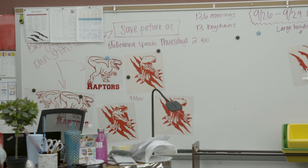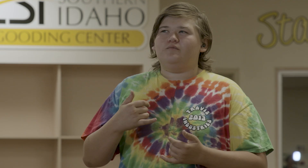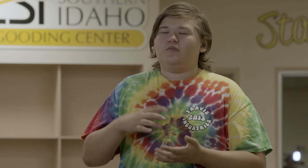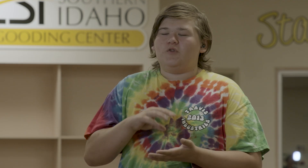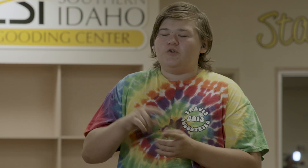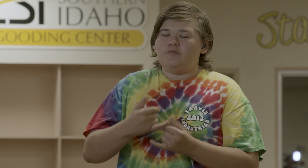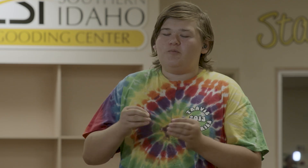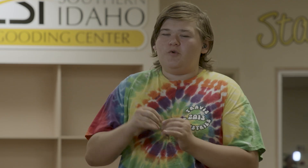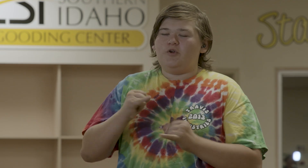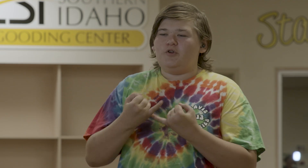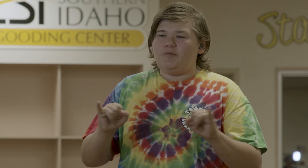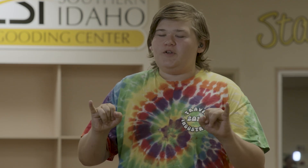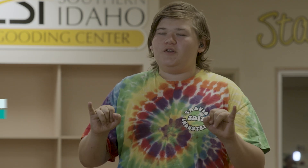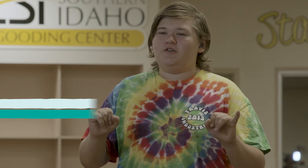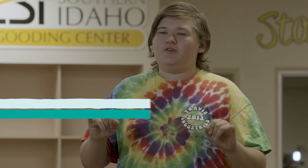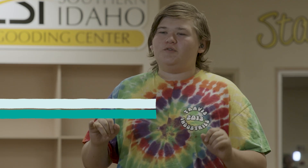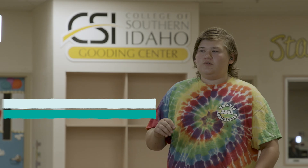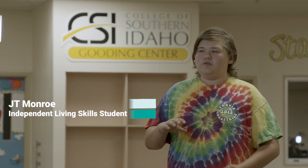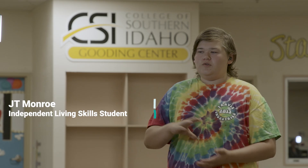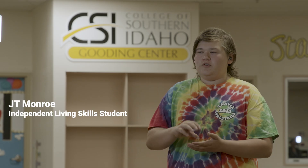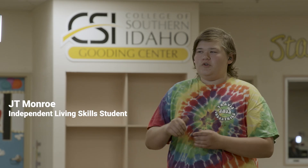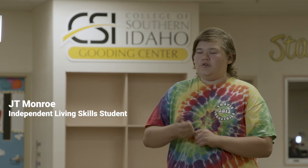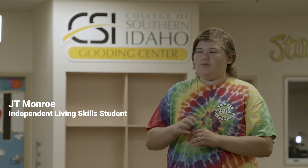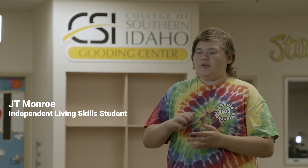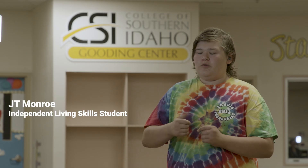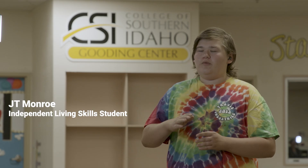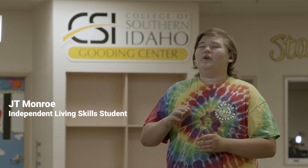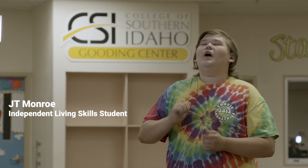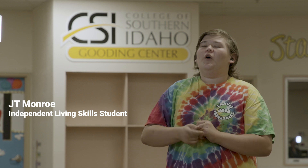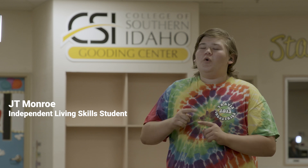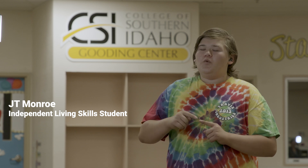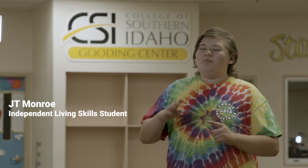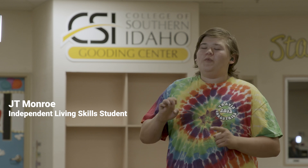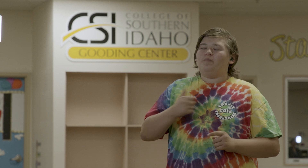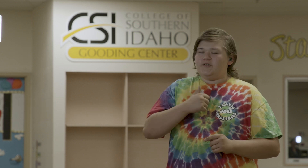I learned how to be independent, and I learned how to be myself.